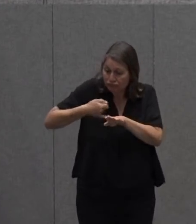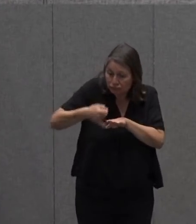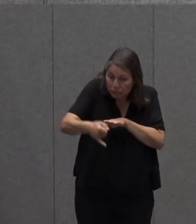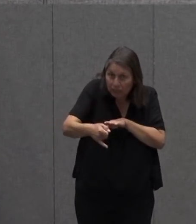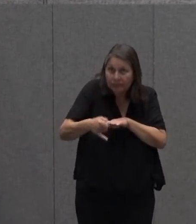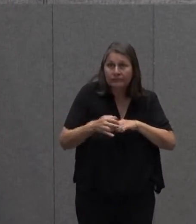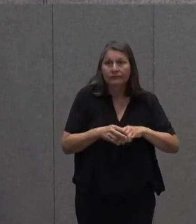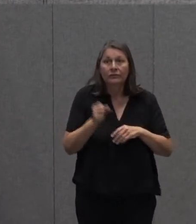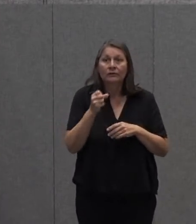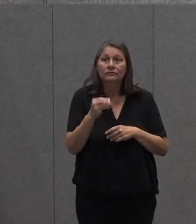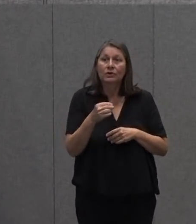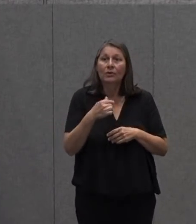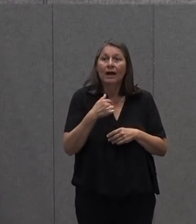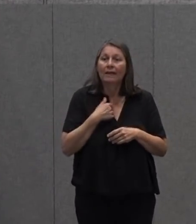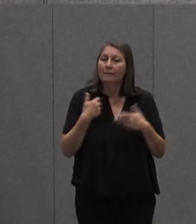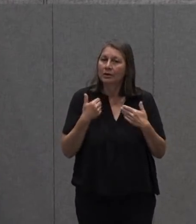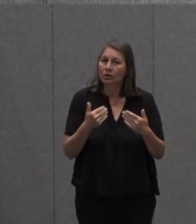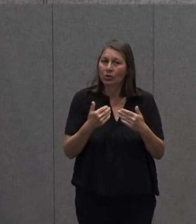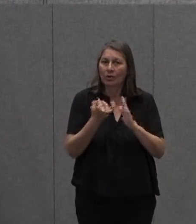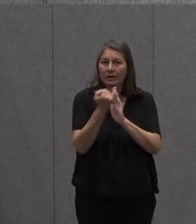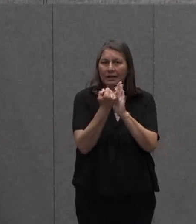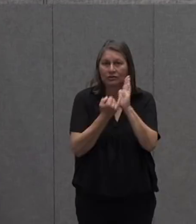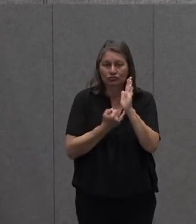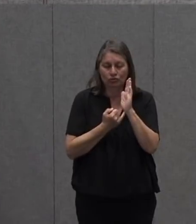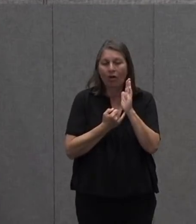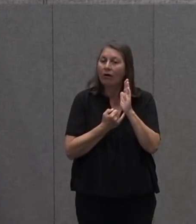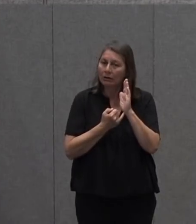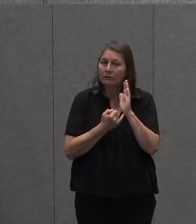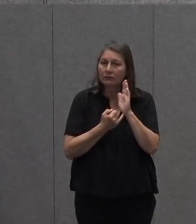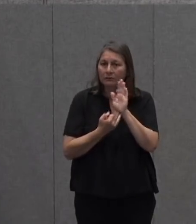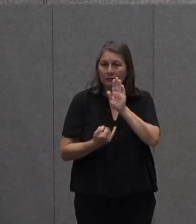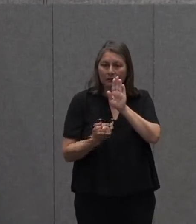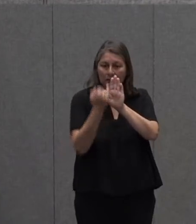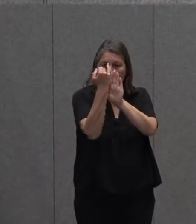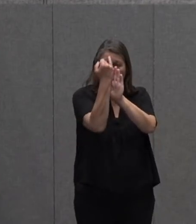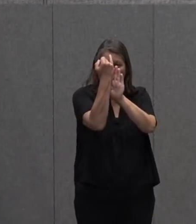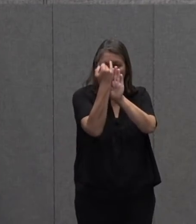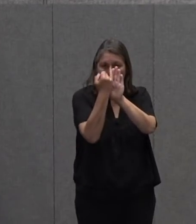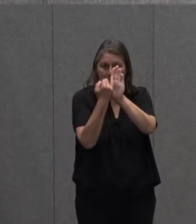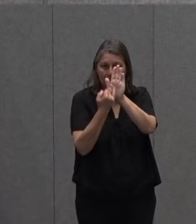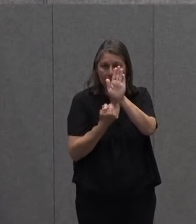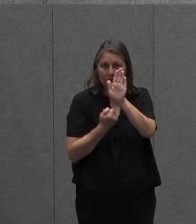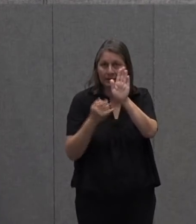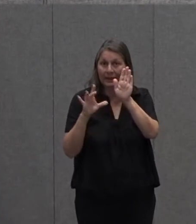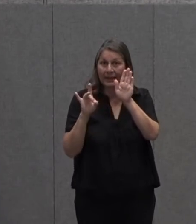So I'm gonna draw a line that's eight inches down. And then I'm gonna turn my paper.